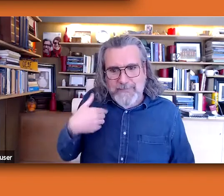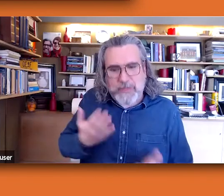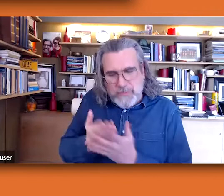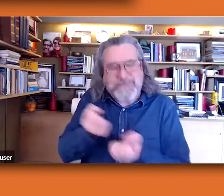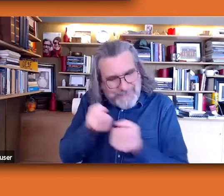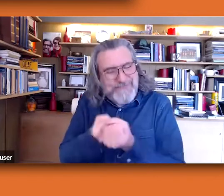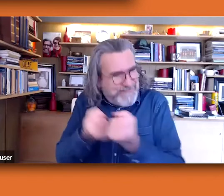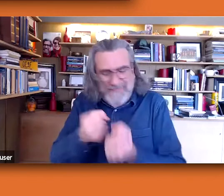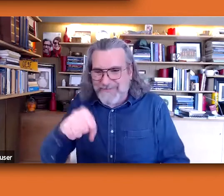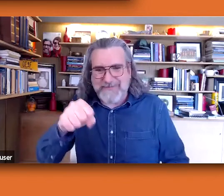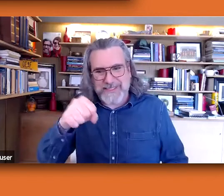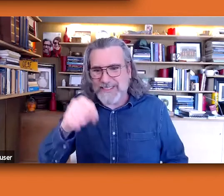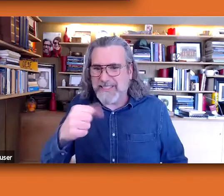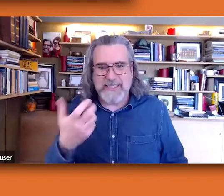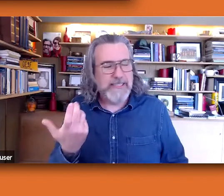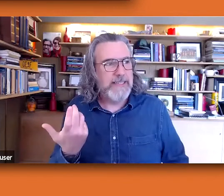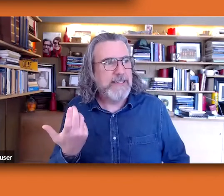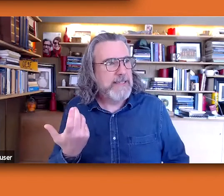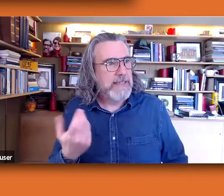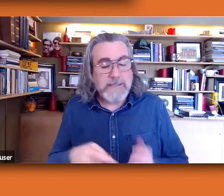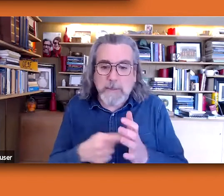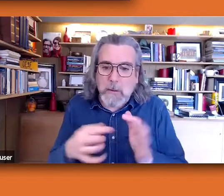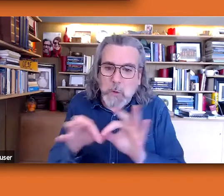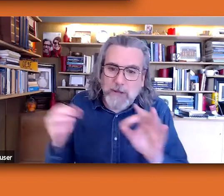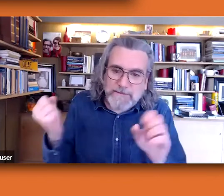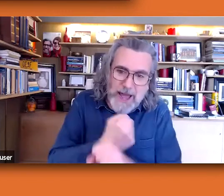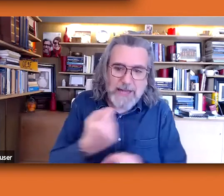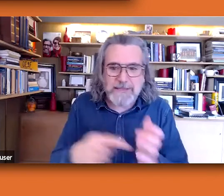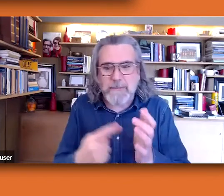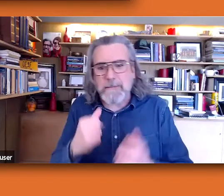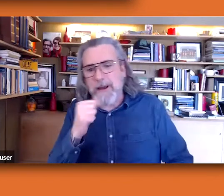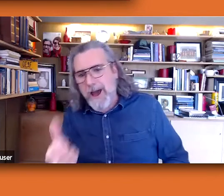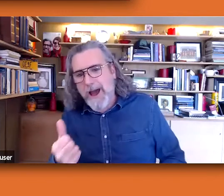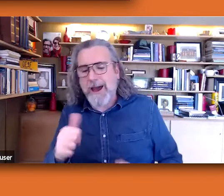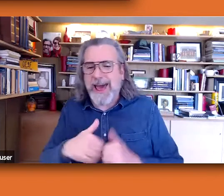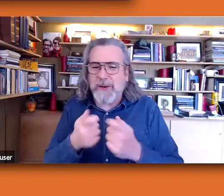and I've been through it, and I did want to support them.